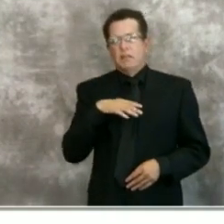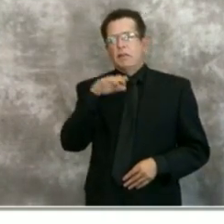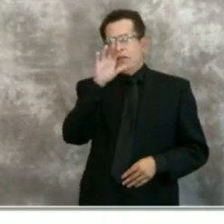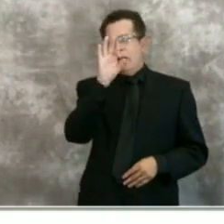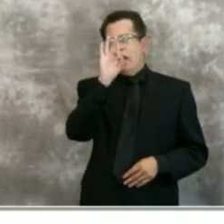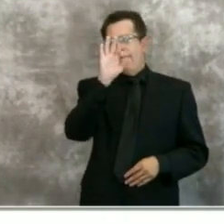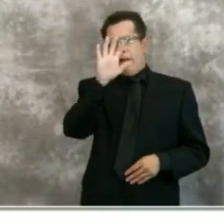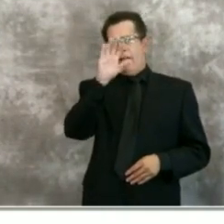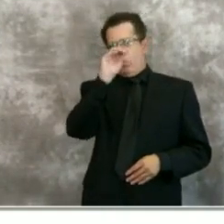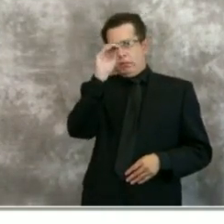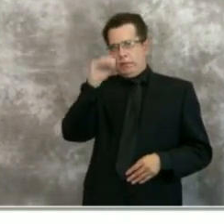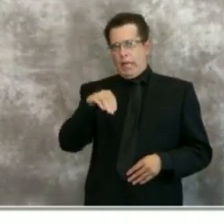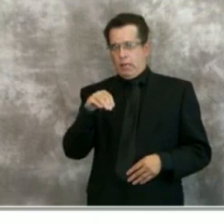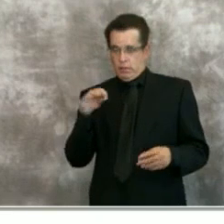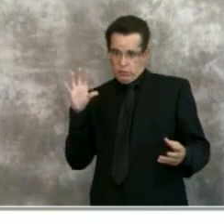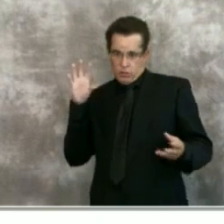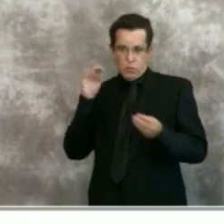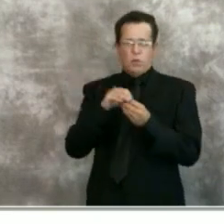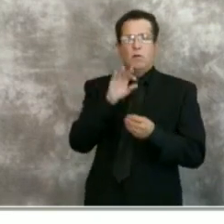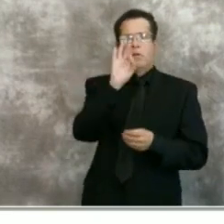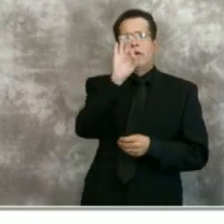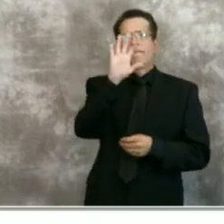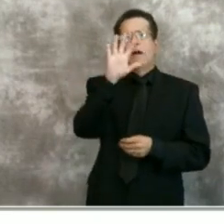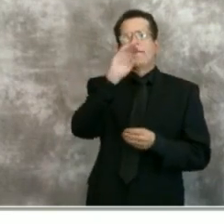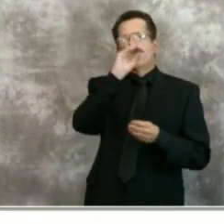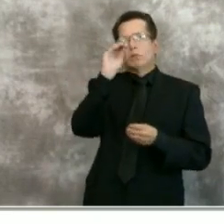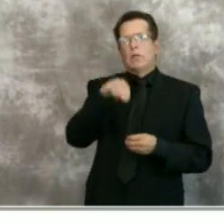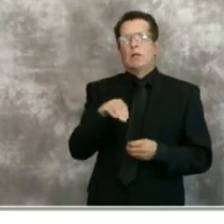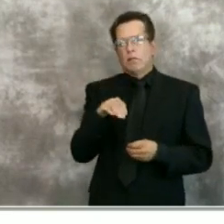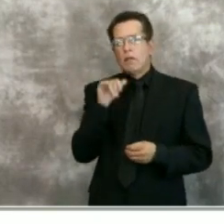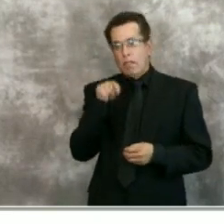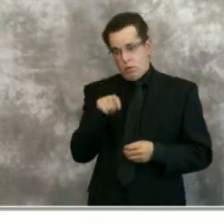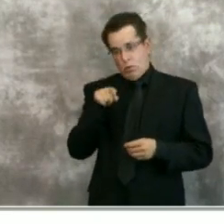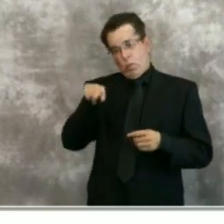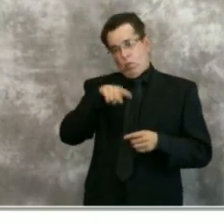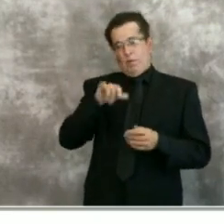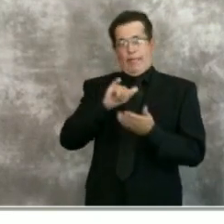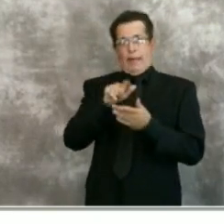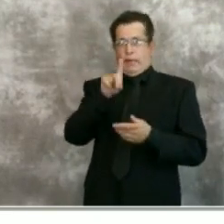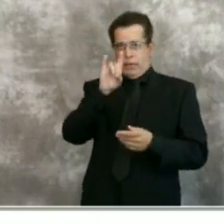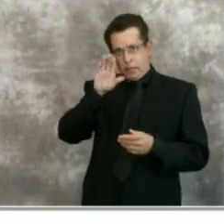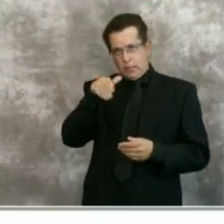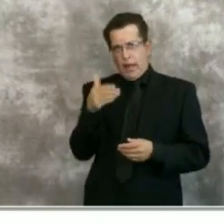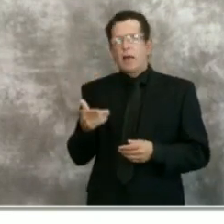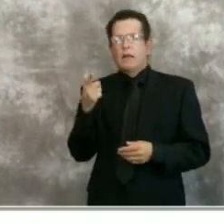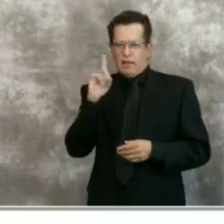OF 44% OF THOSE WHO HAVE DIED OR FEMALE AND 56 OR 268 OR